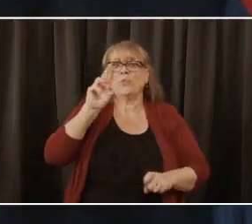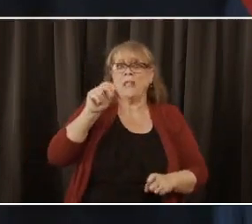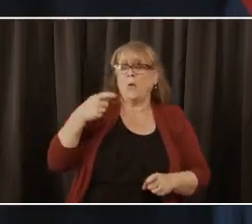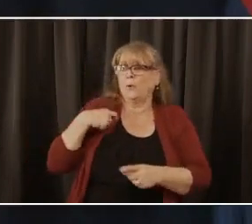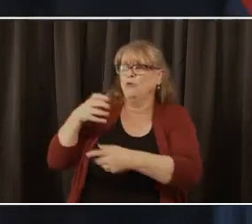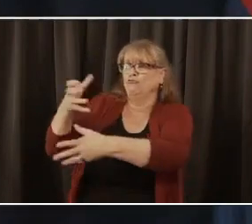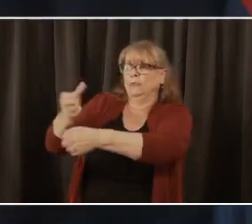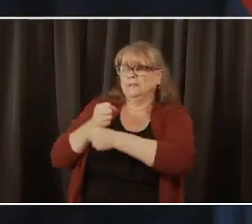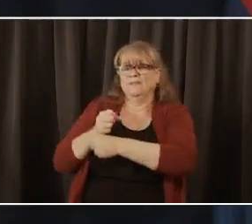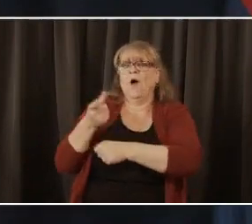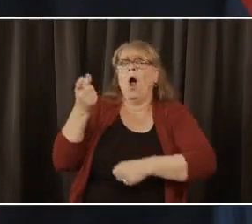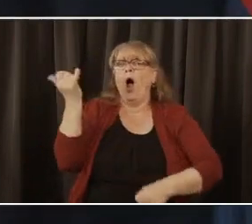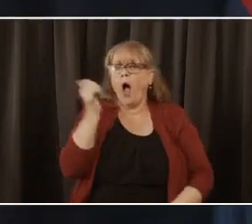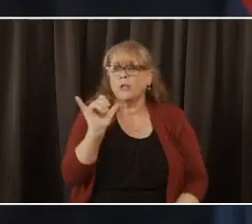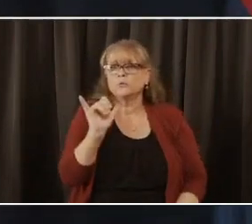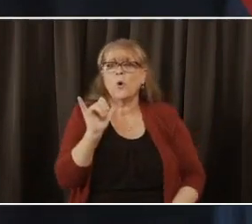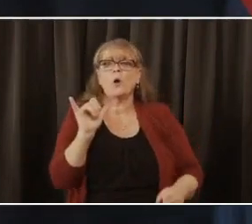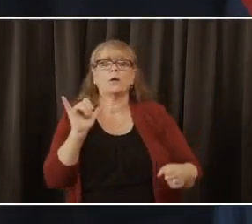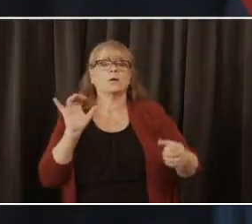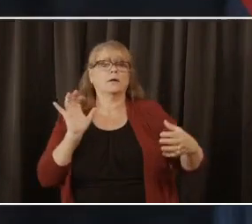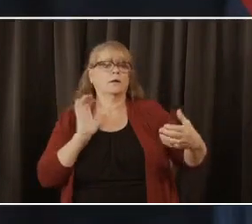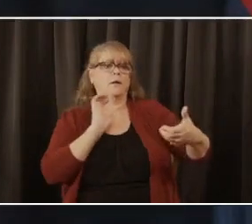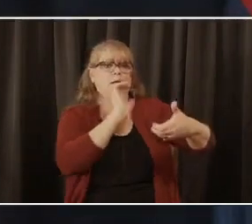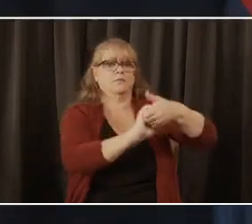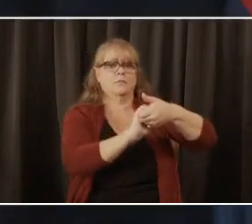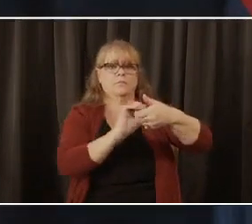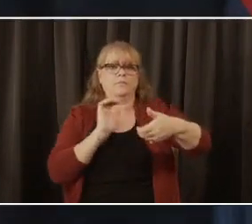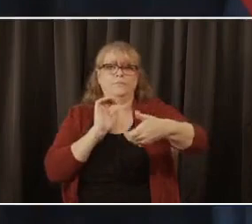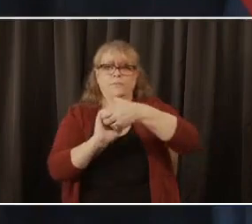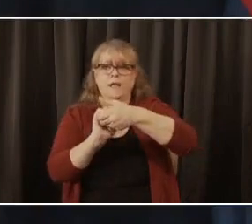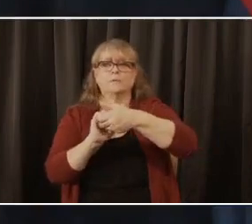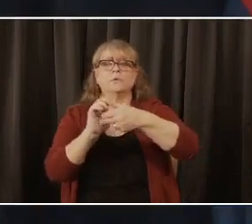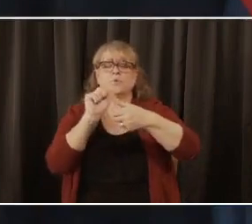important to us to design a system for sorting and accountability, there were companies that